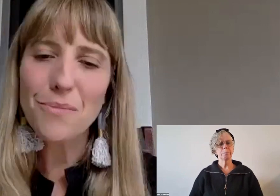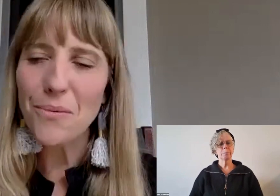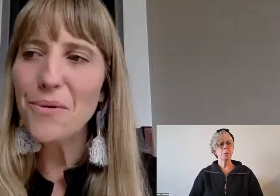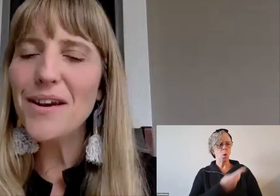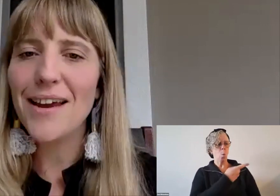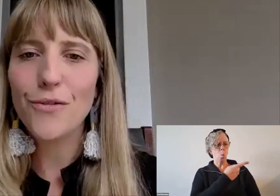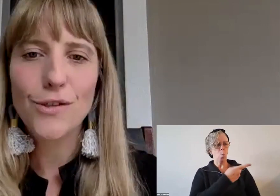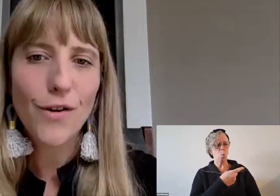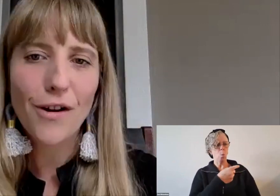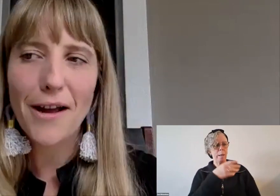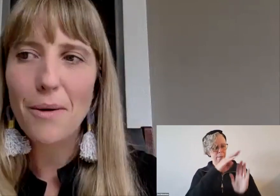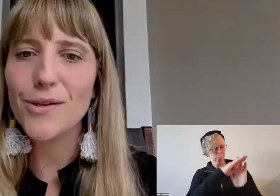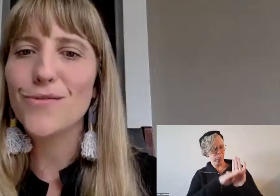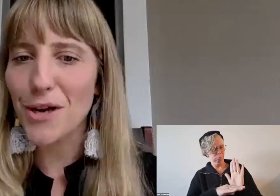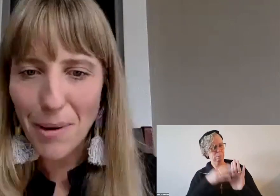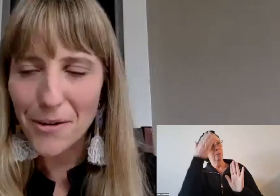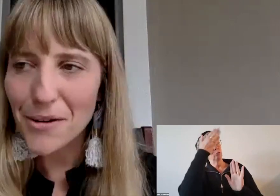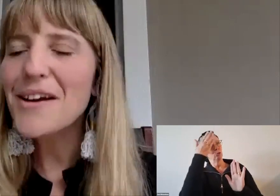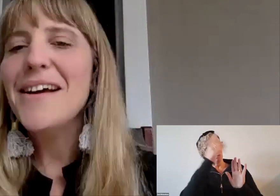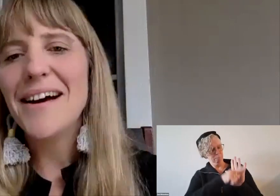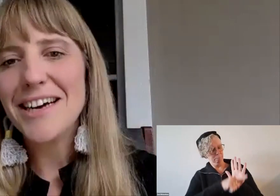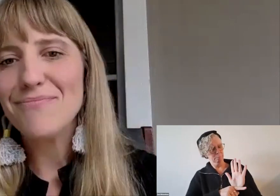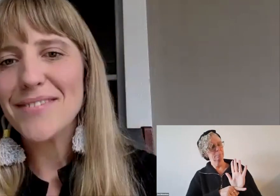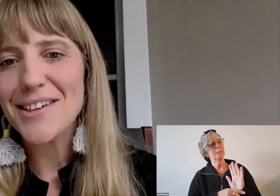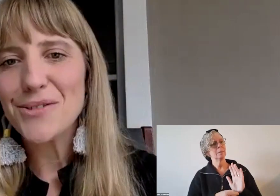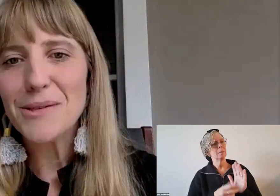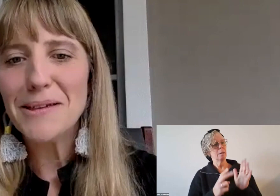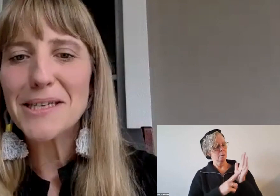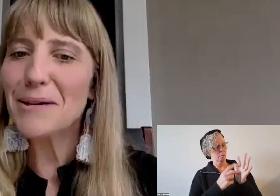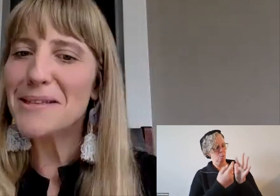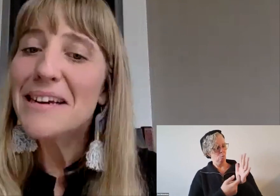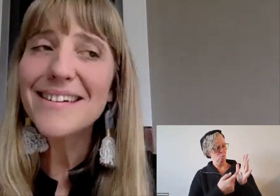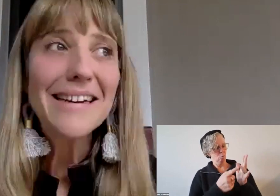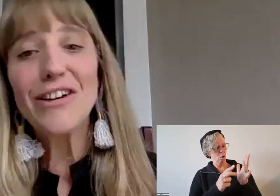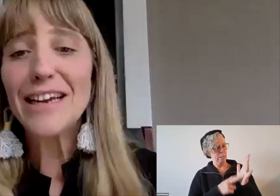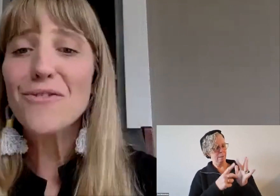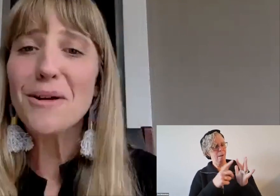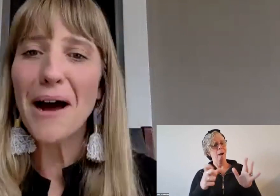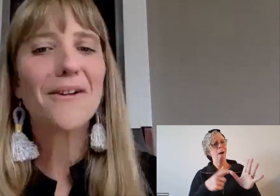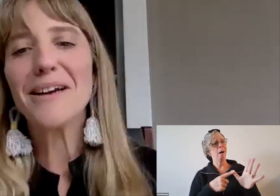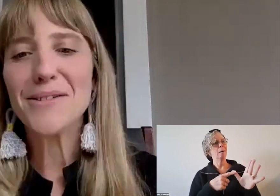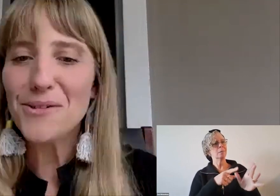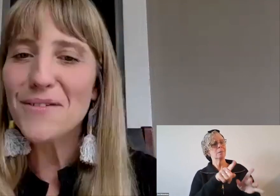And of course, very high up was Veronica Pardo. And so I spent six months trying to get Veronica Pardo,